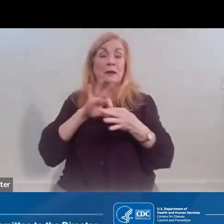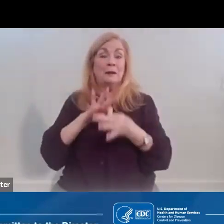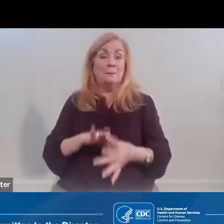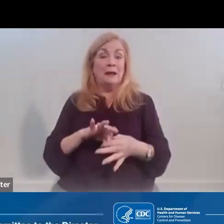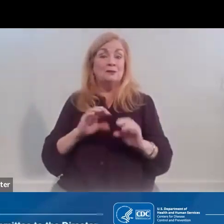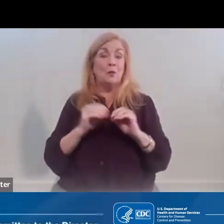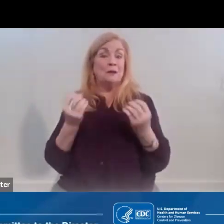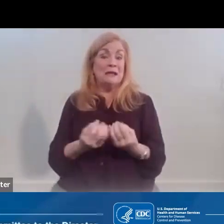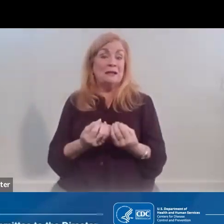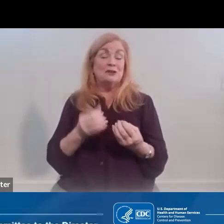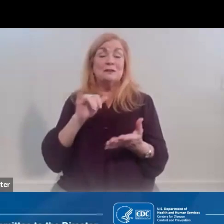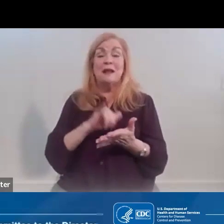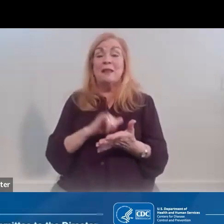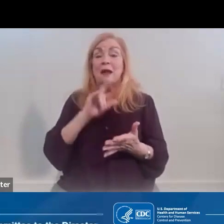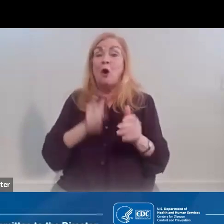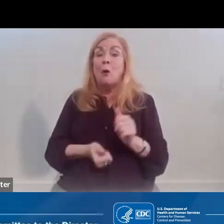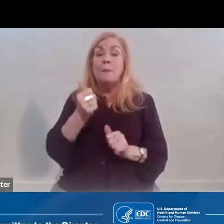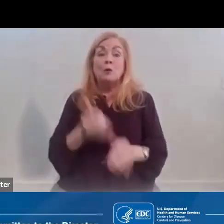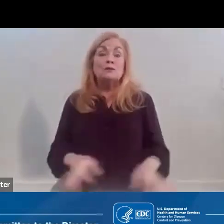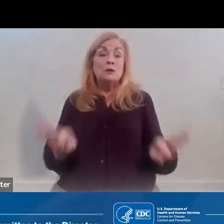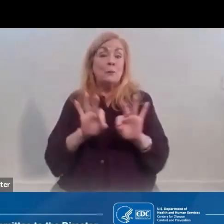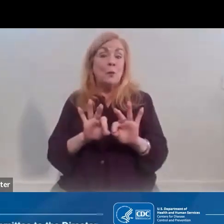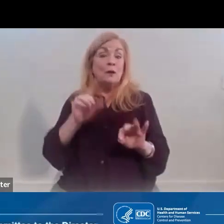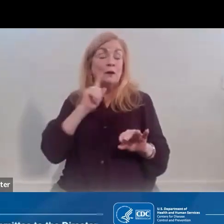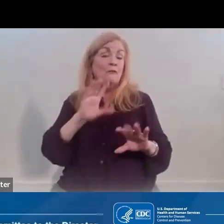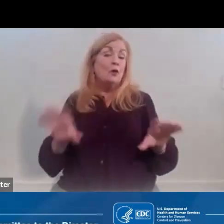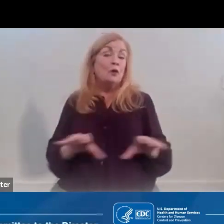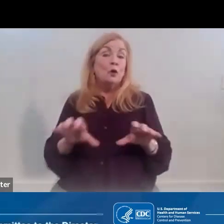that are actually most important in doing frontline work, particularly in communities